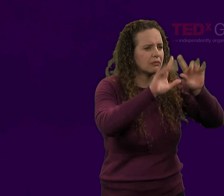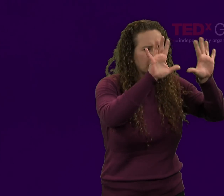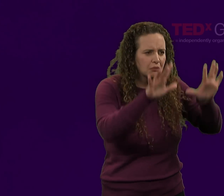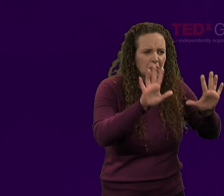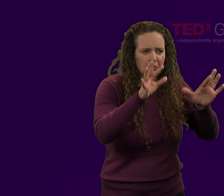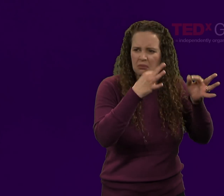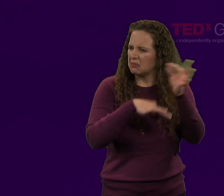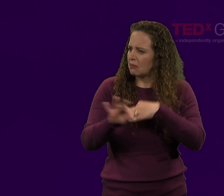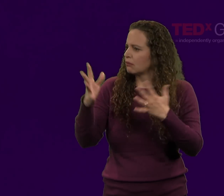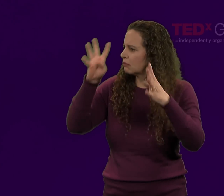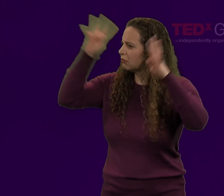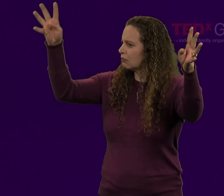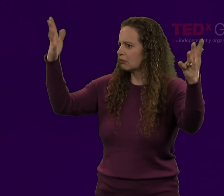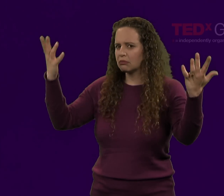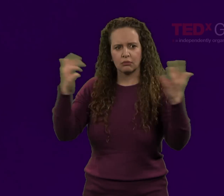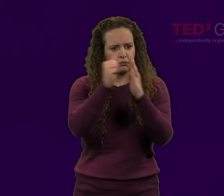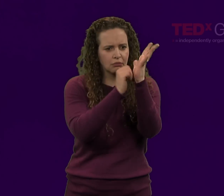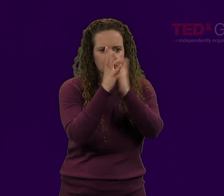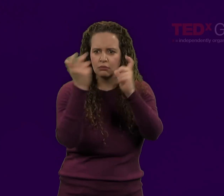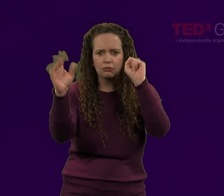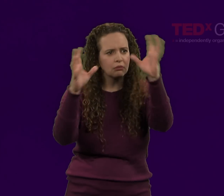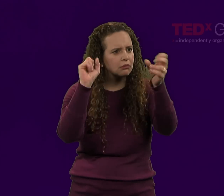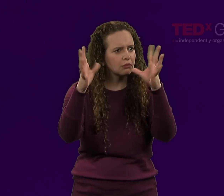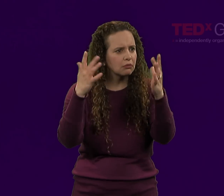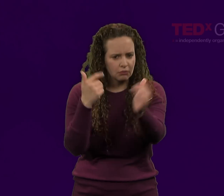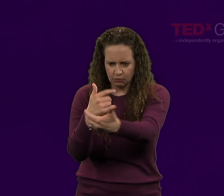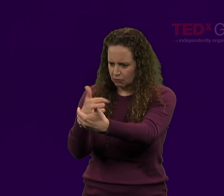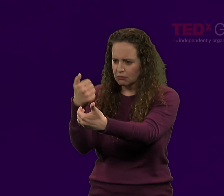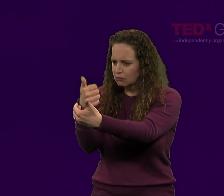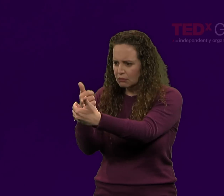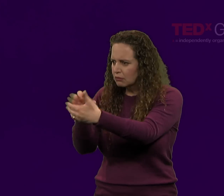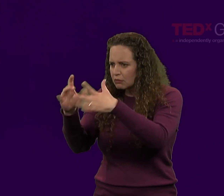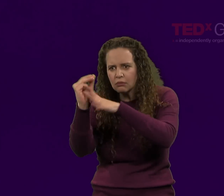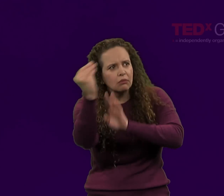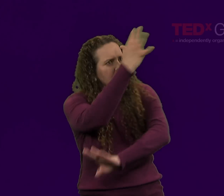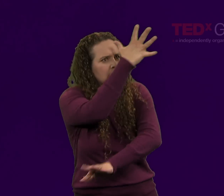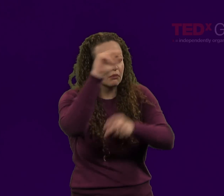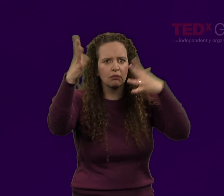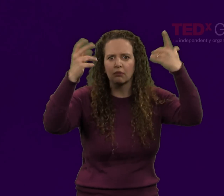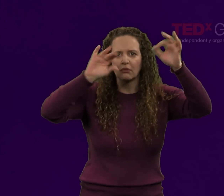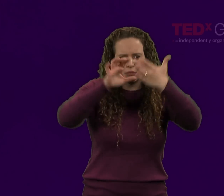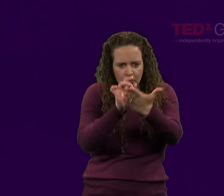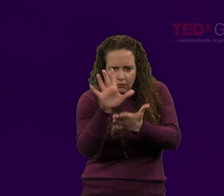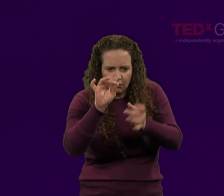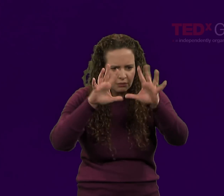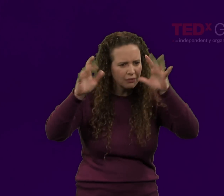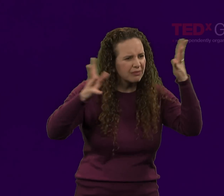but what if instead we looked at technology in a different way, we looked to see a way that manual and visual tracking could help us